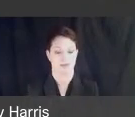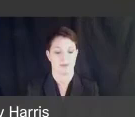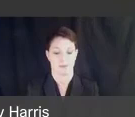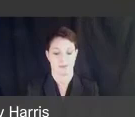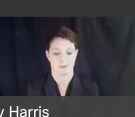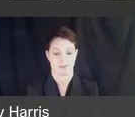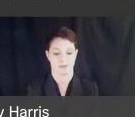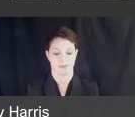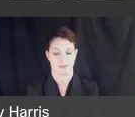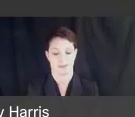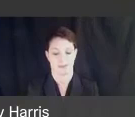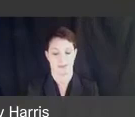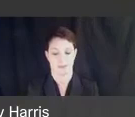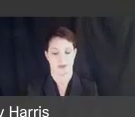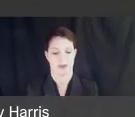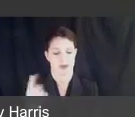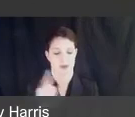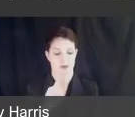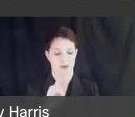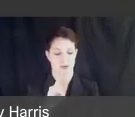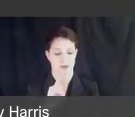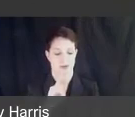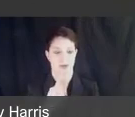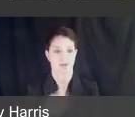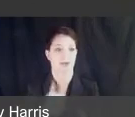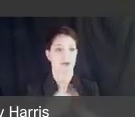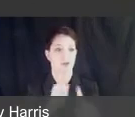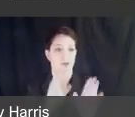[Staff] Our first reporter will be Crissa Shoemaker from The Intelligencer.